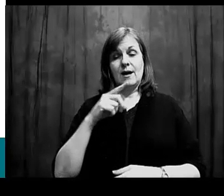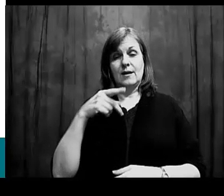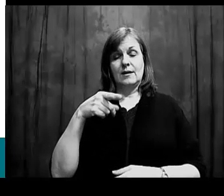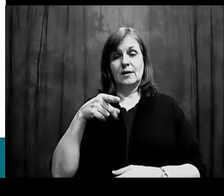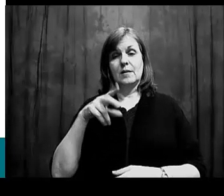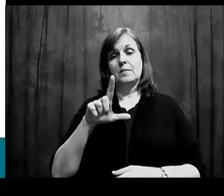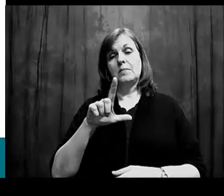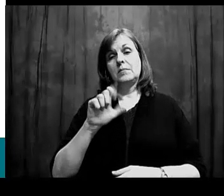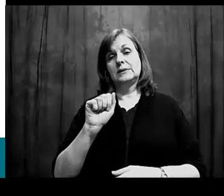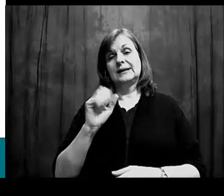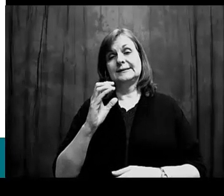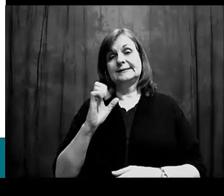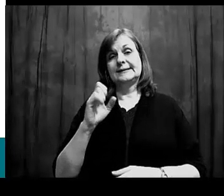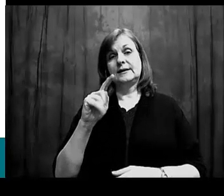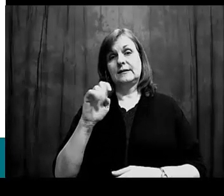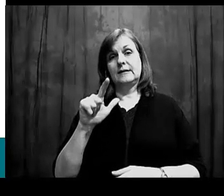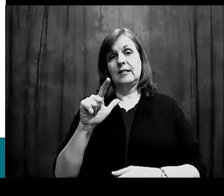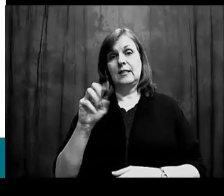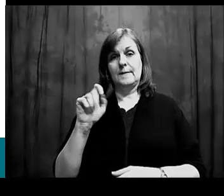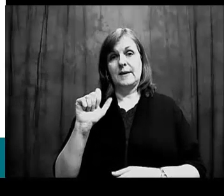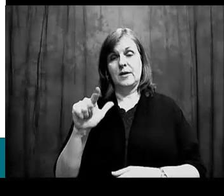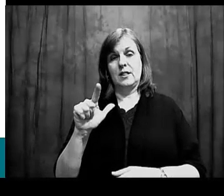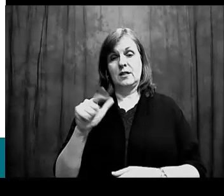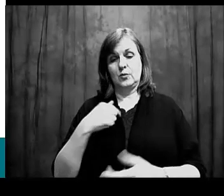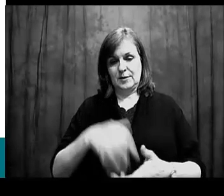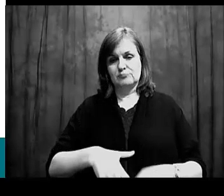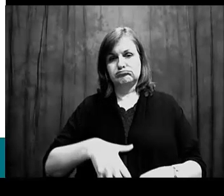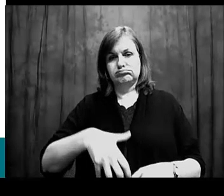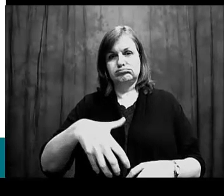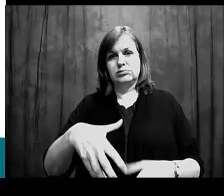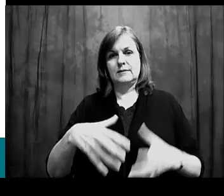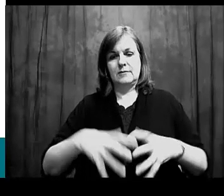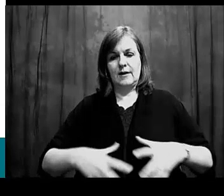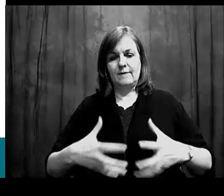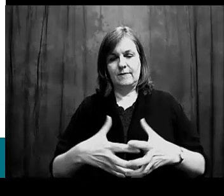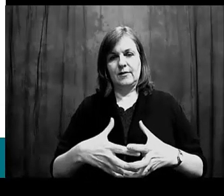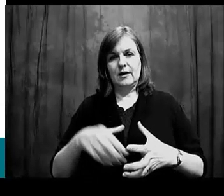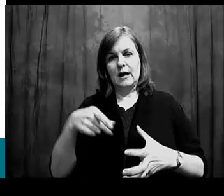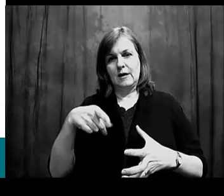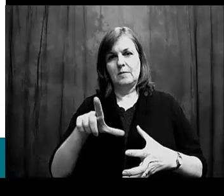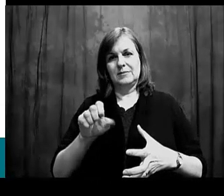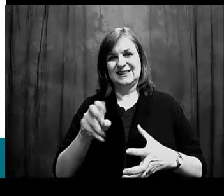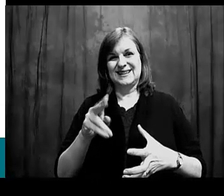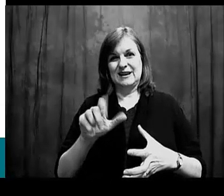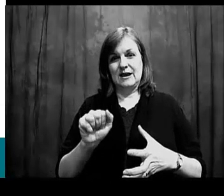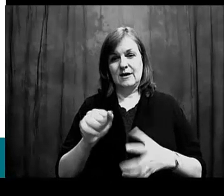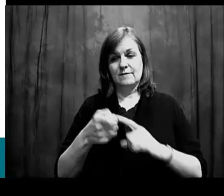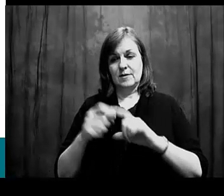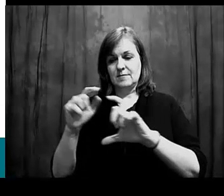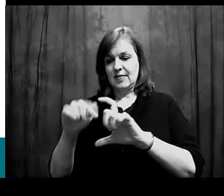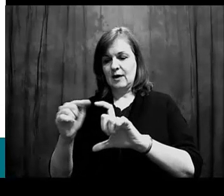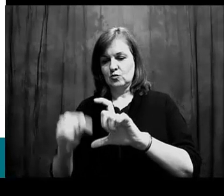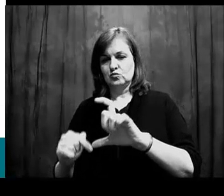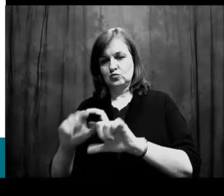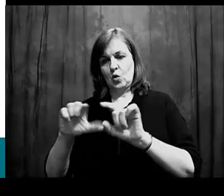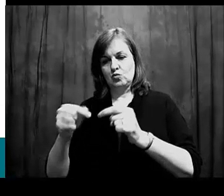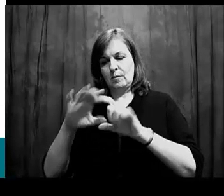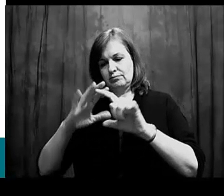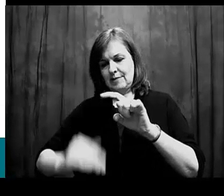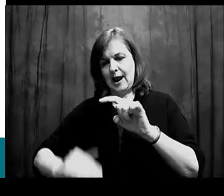primates are in this whole group from here --- down ---